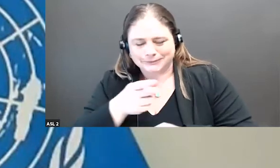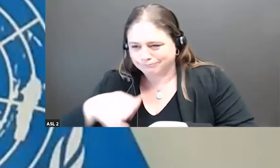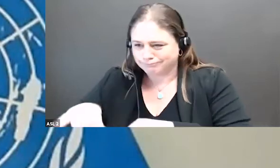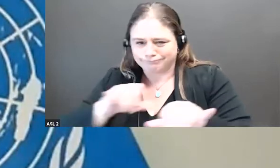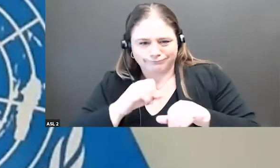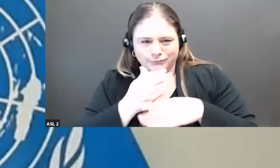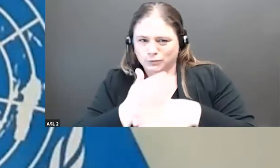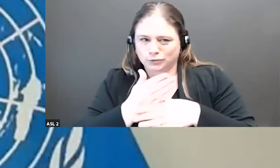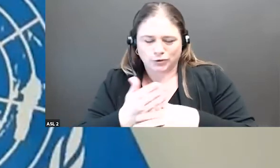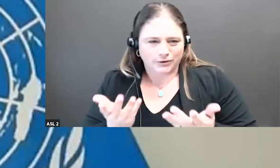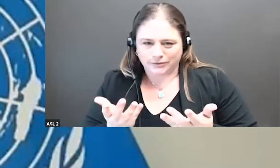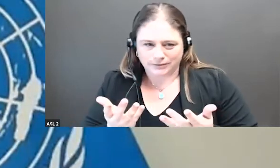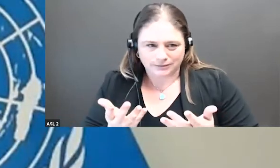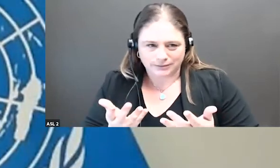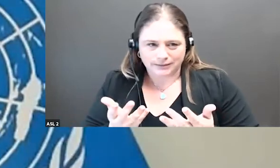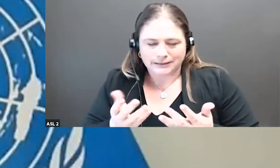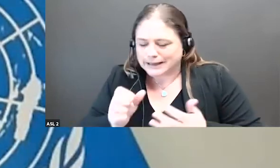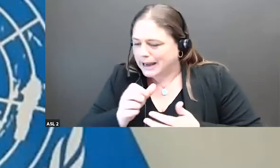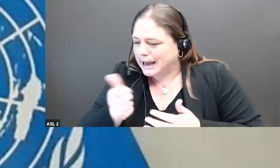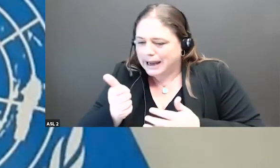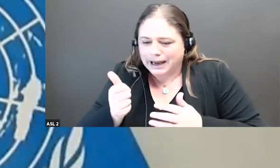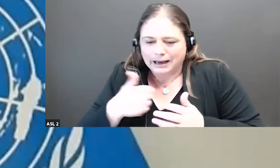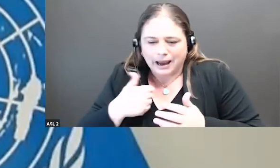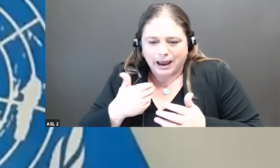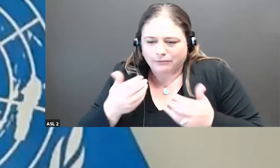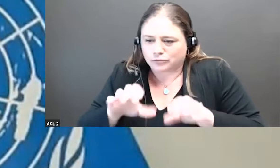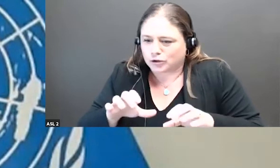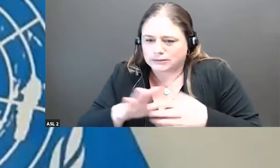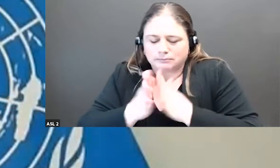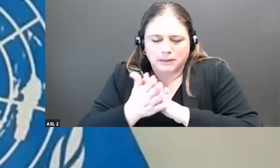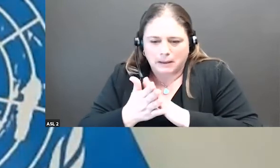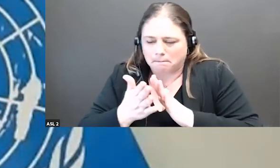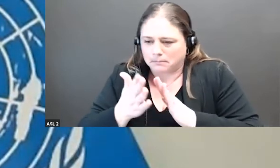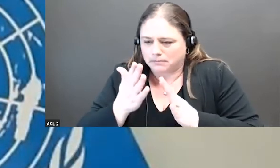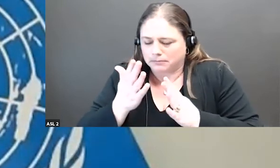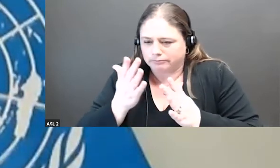a footstep away from a disability, we're an accident away from a disability, we can age